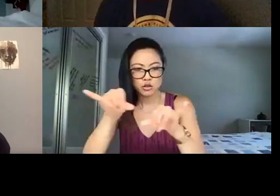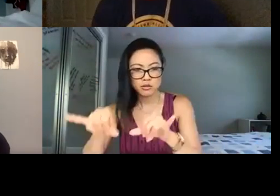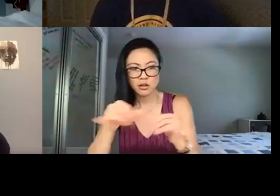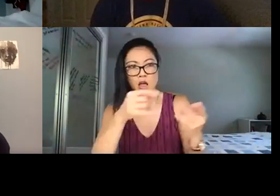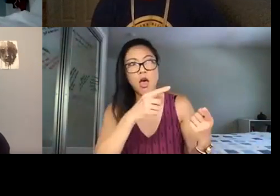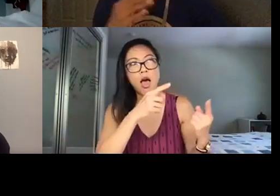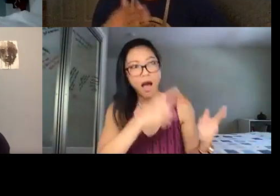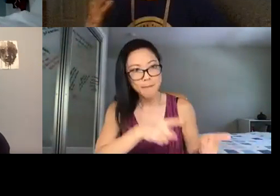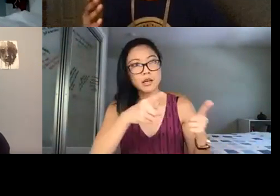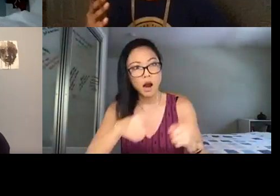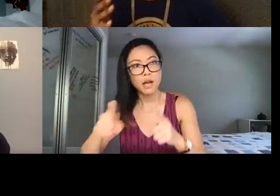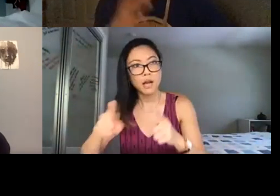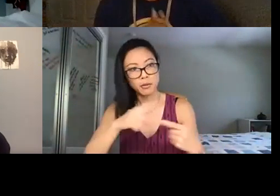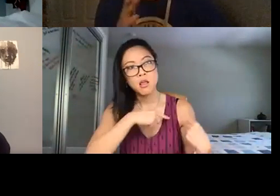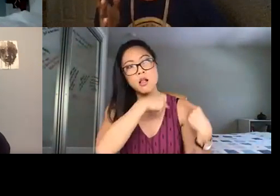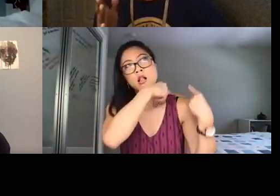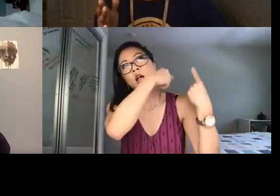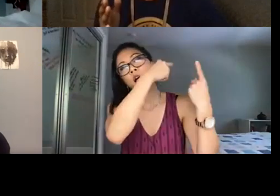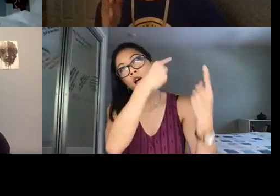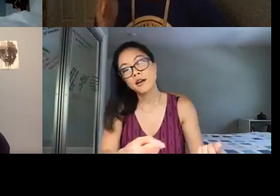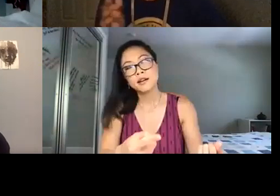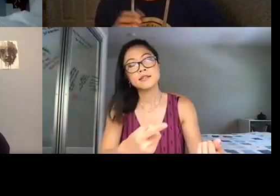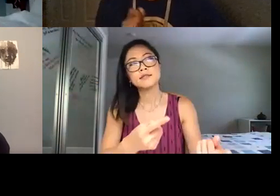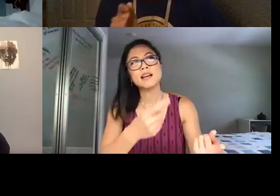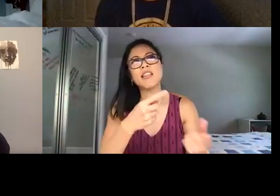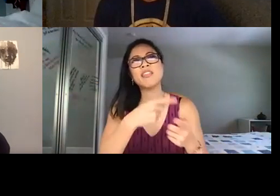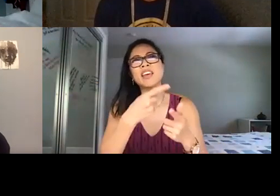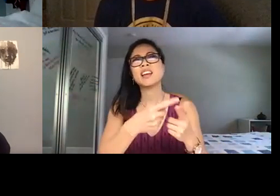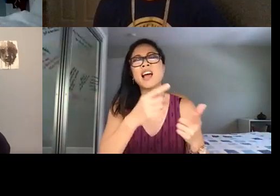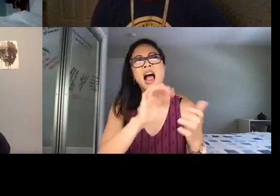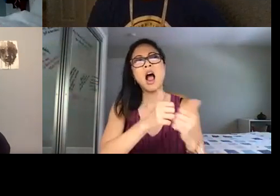And where do we go from here? How do we make a shift to disrupt that pattern?